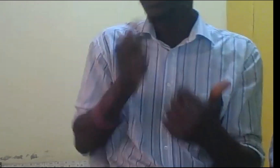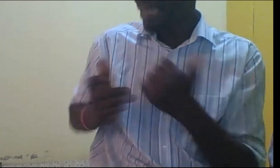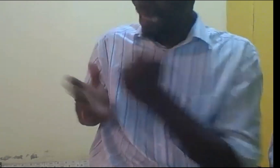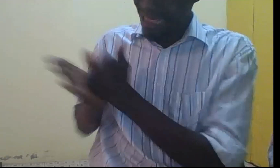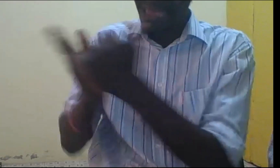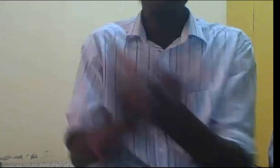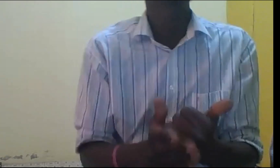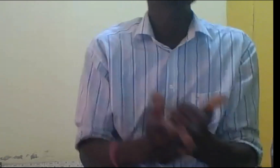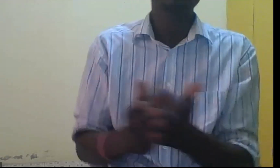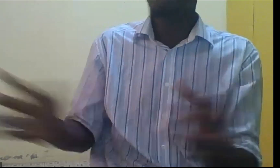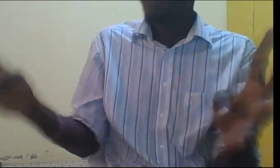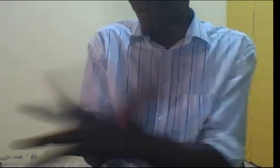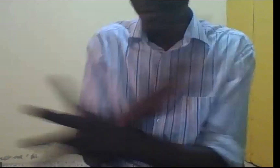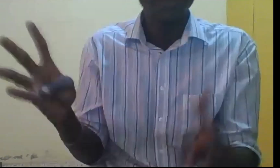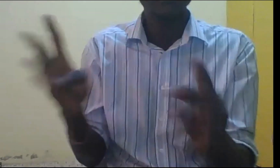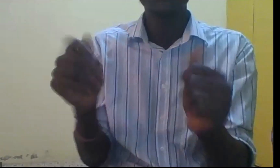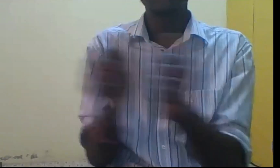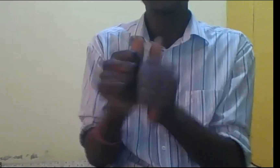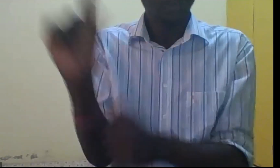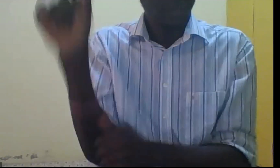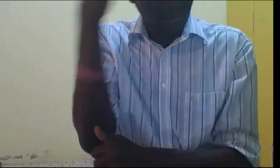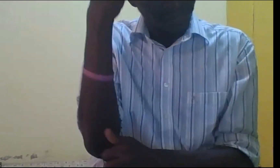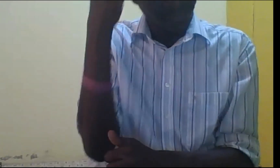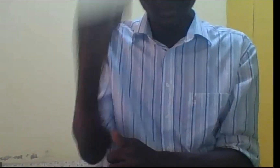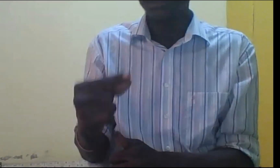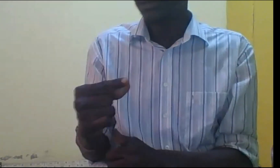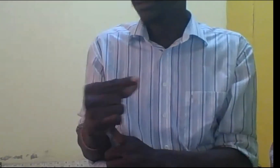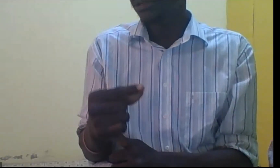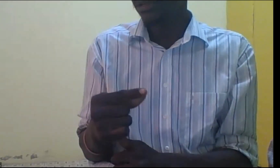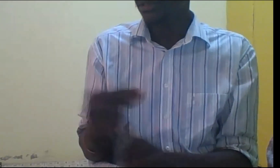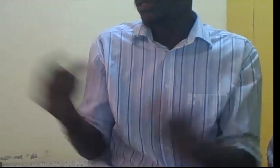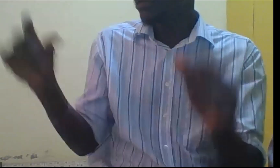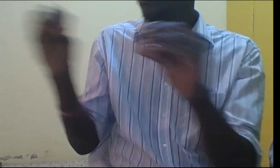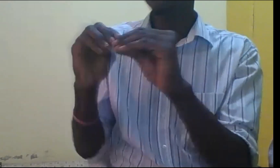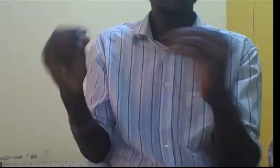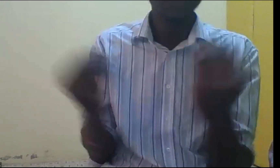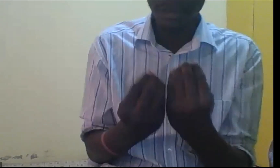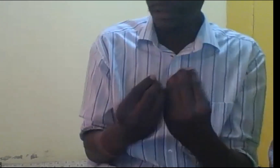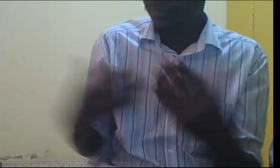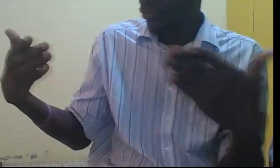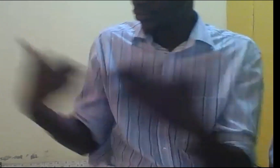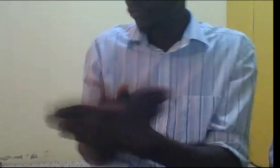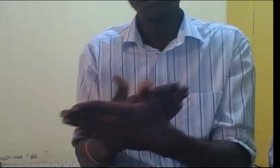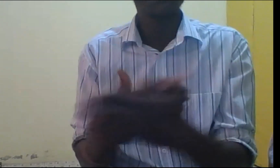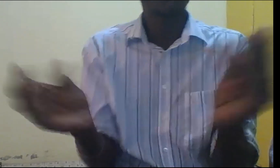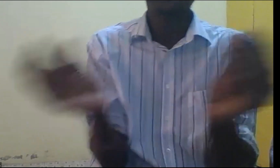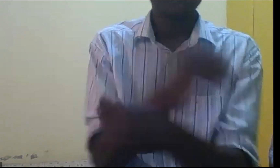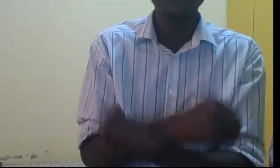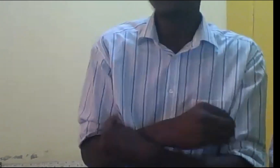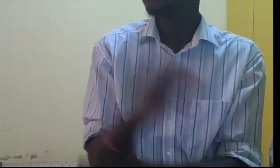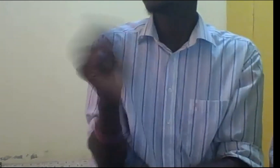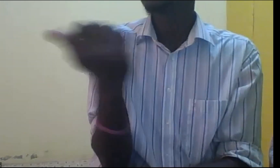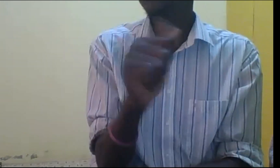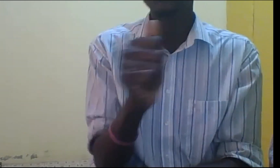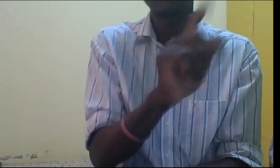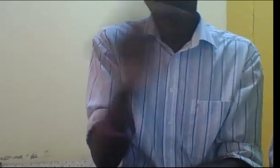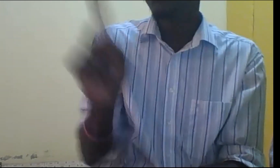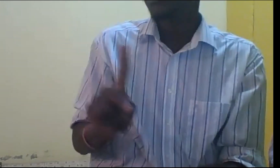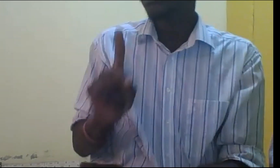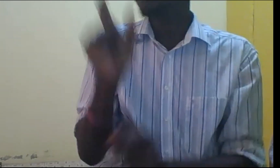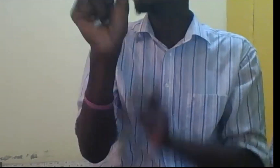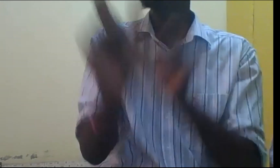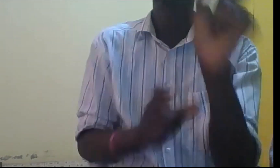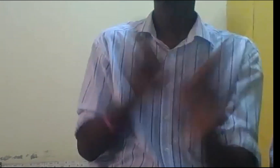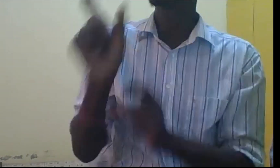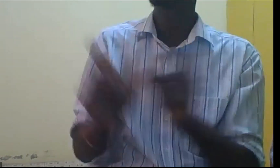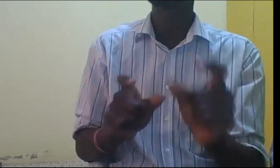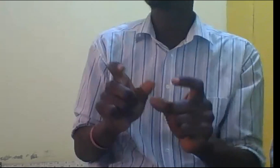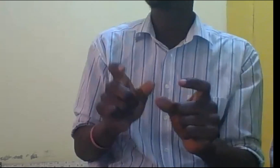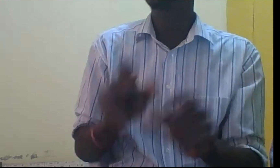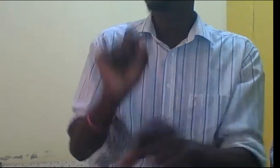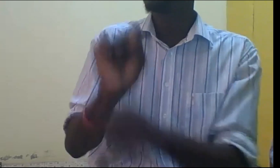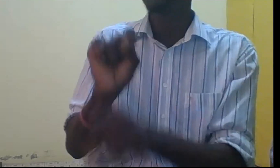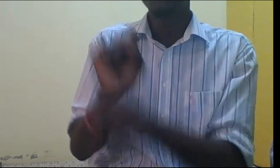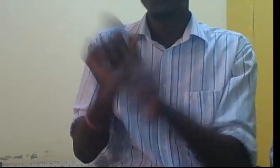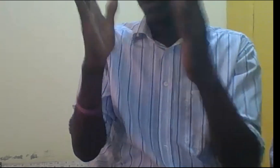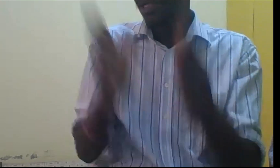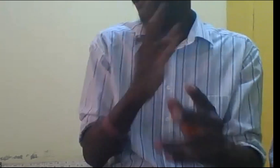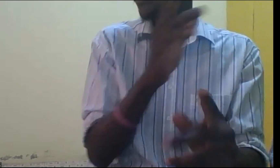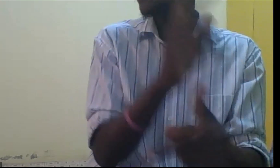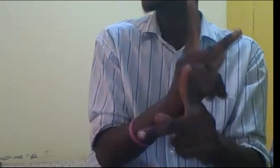And it logged in with government to make sure. At least, you know, when companies they are having their new companies, they can have 10% of happiness of the population staffs to be resentful business with special needs.